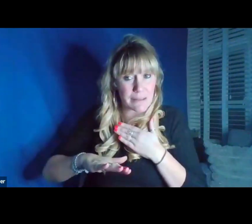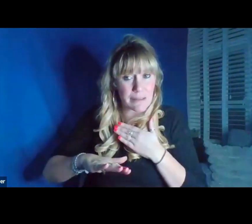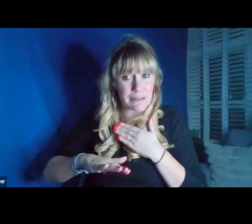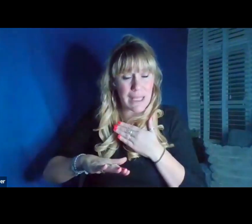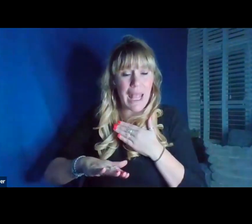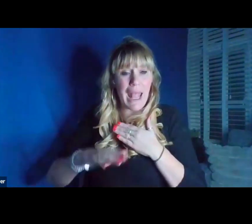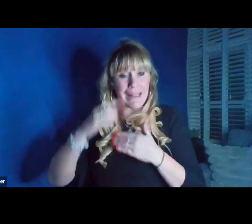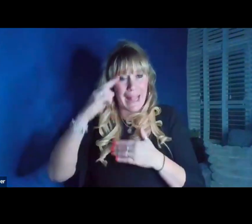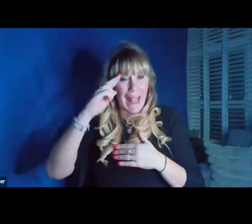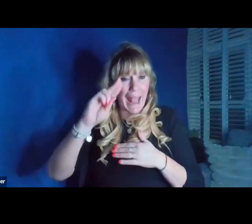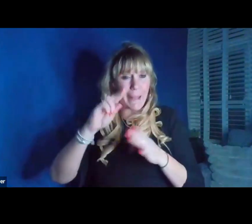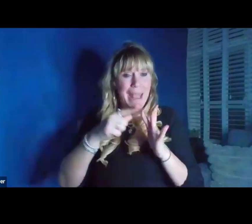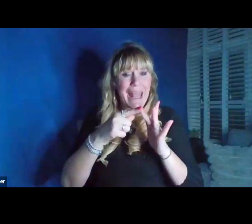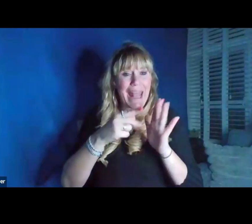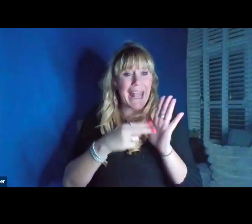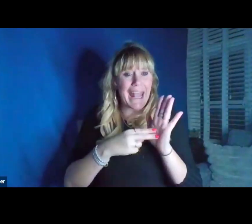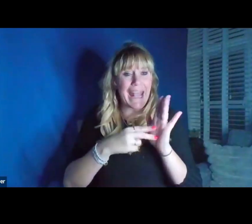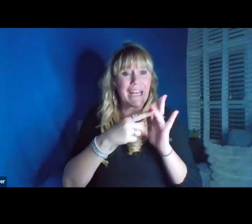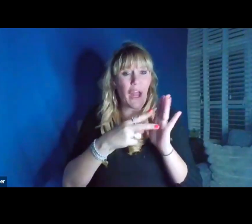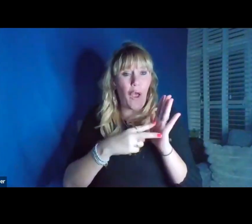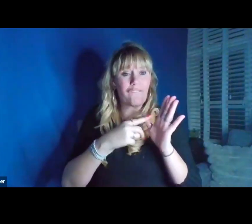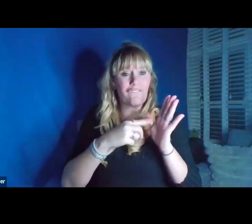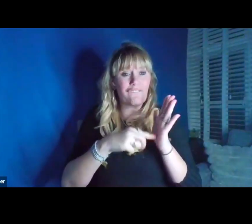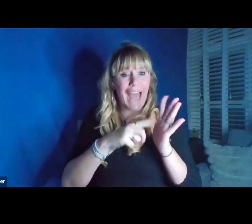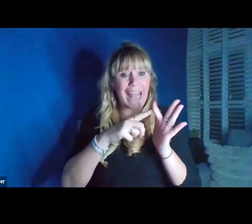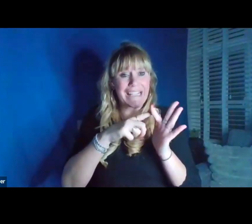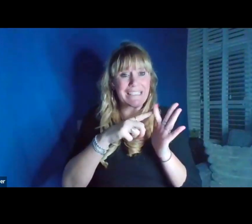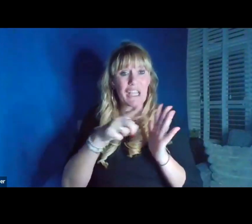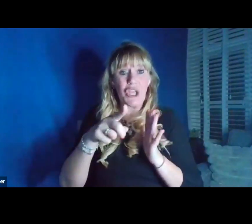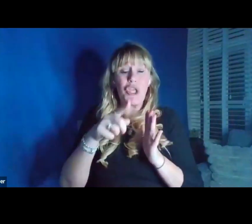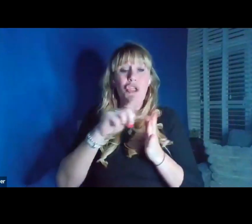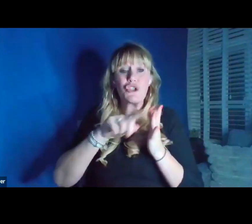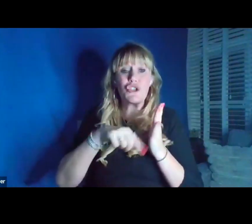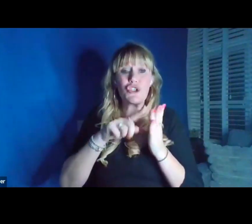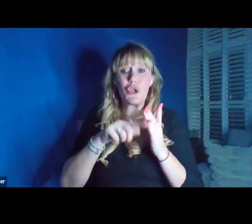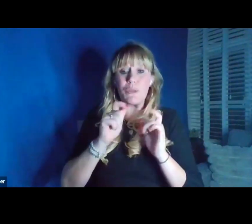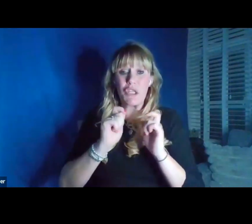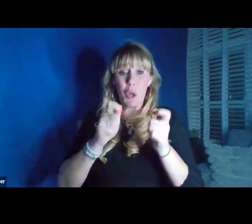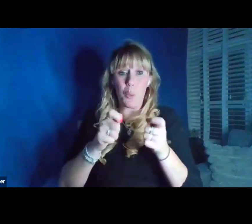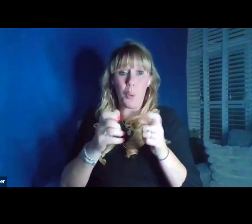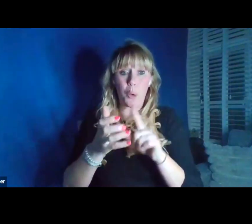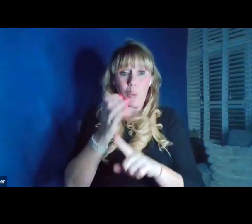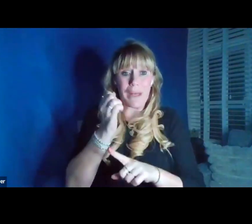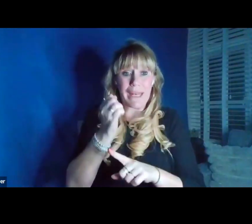I am sure, Ju was an award winner, we won the same Innovate award.